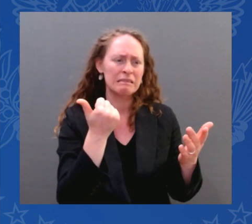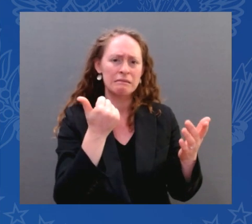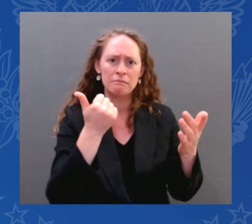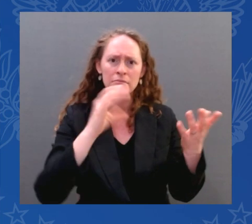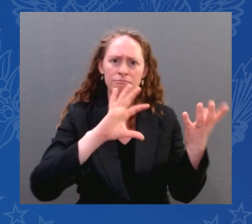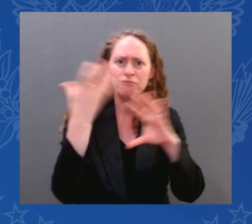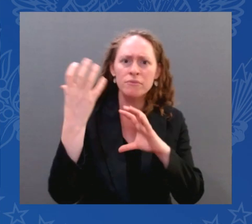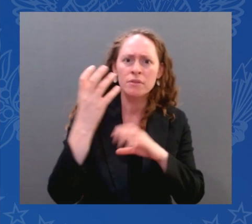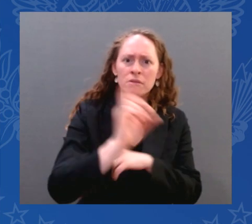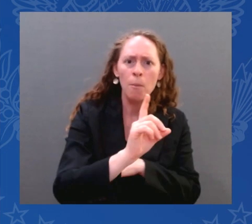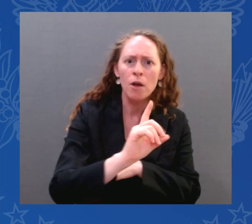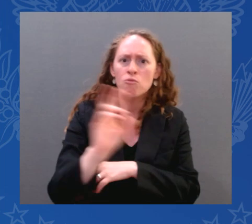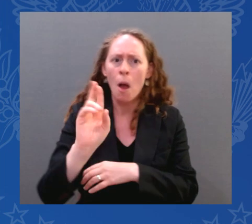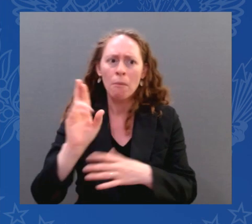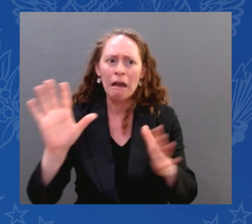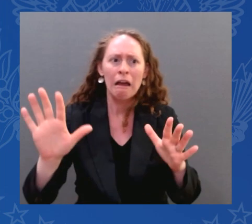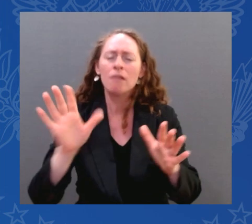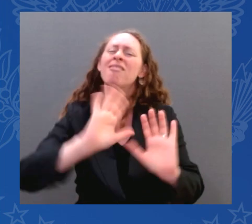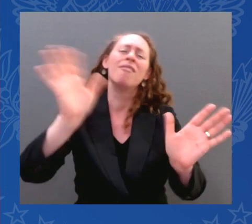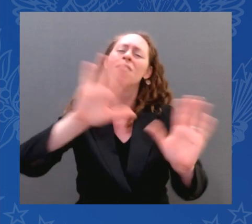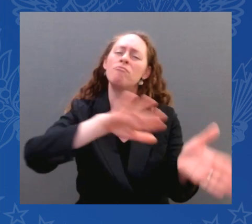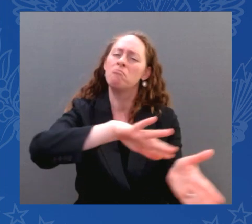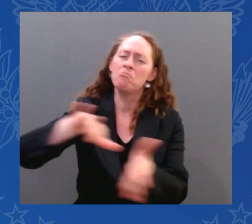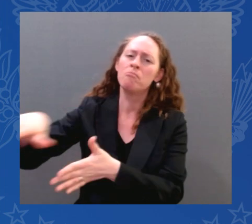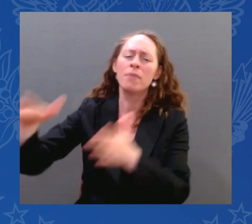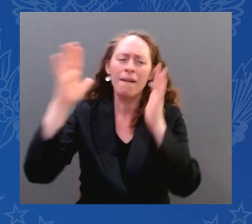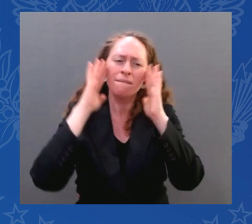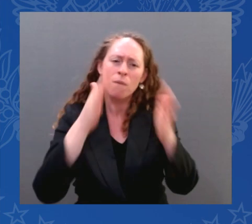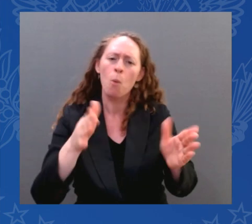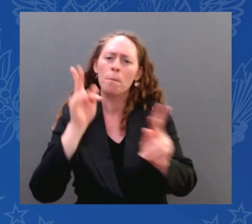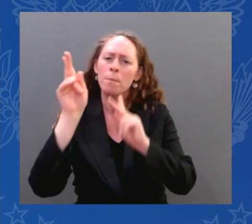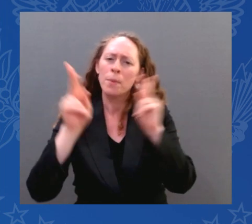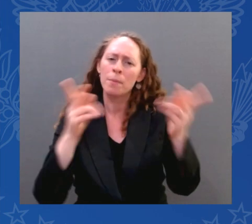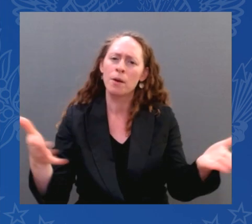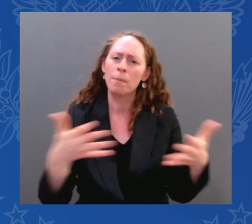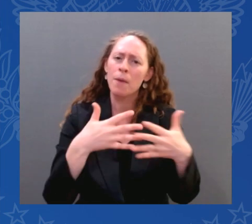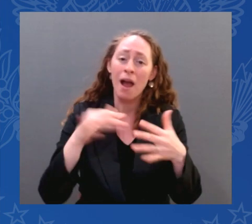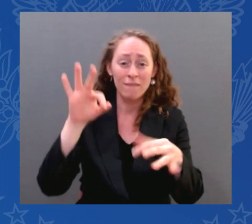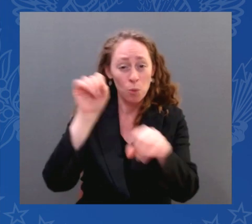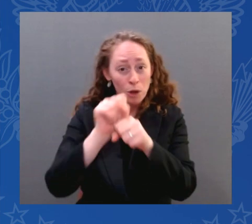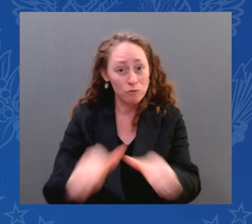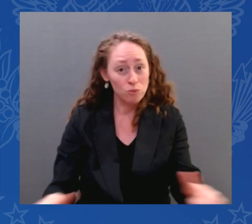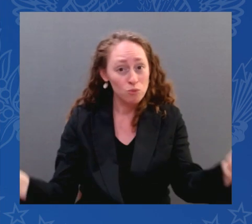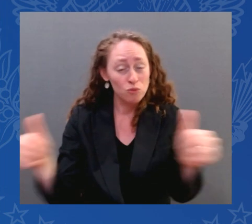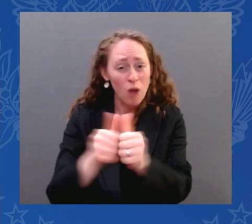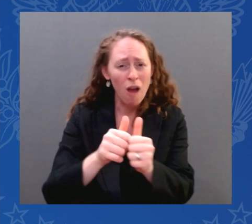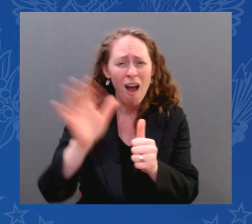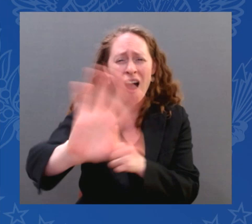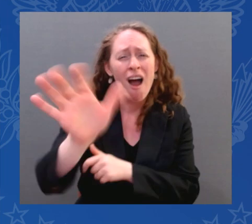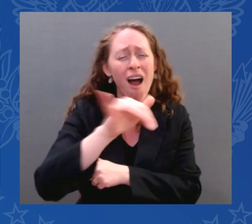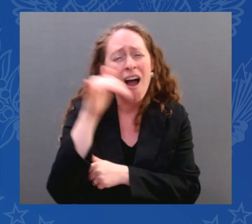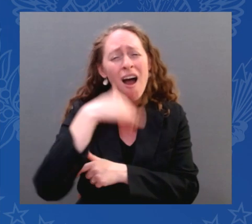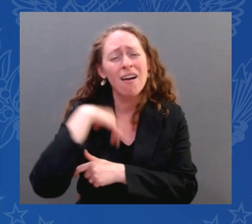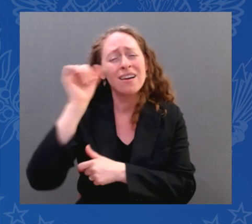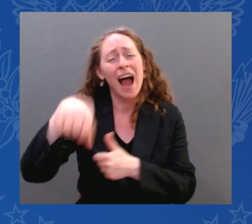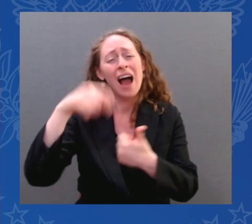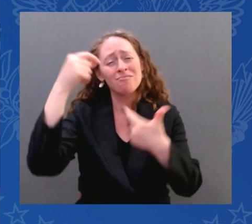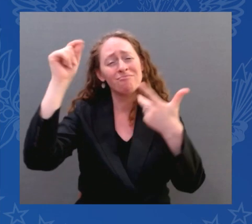We can get a lot done. And I'm proud that we made it happen. Now, it's going to be my pleasure to sign this bill and one I'd like to invite up